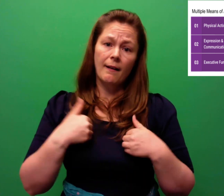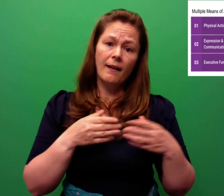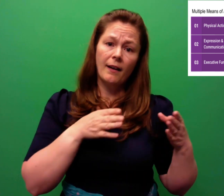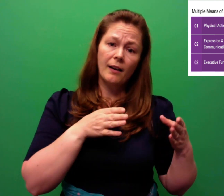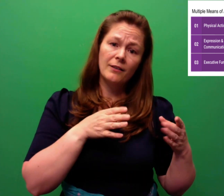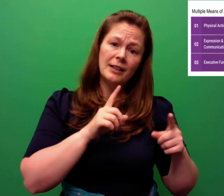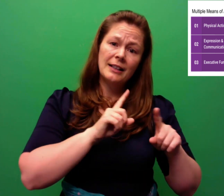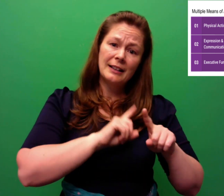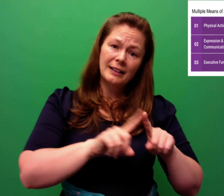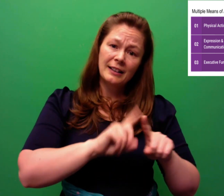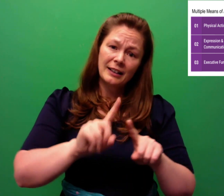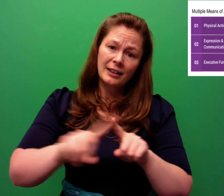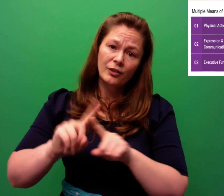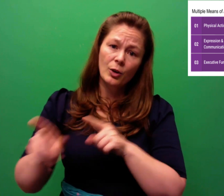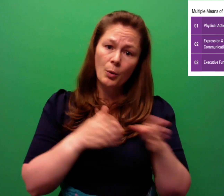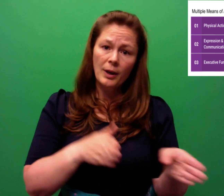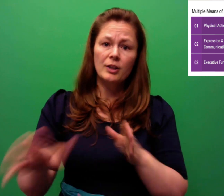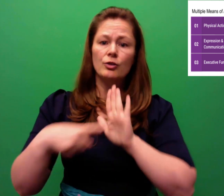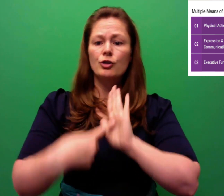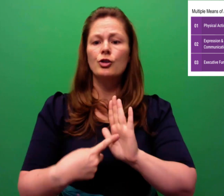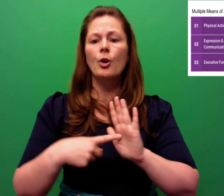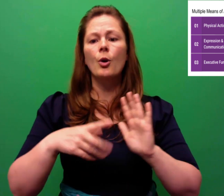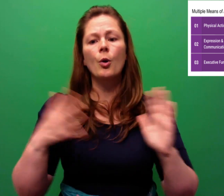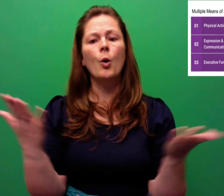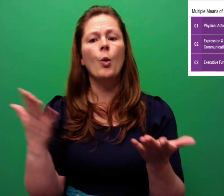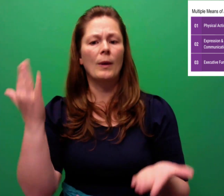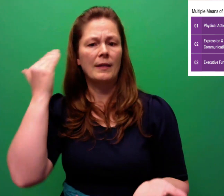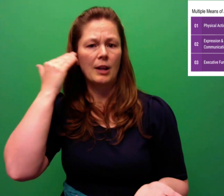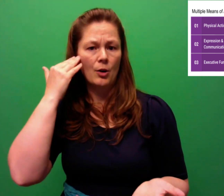and express what they know and can do.